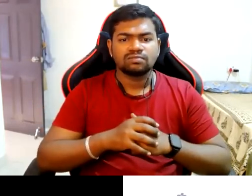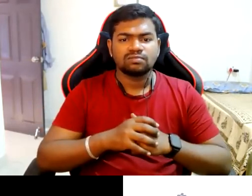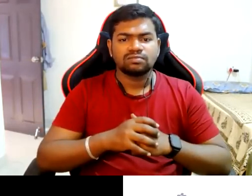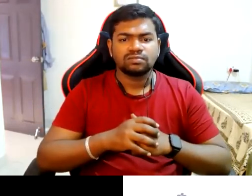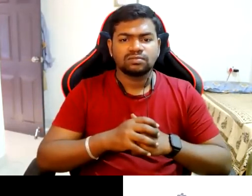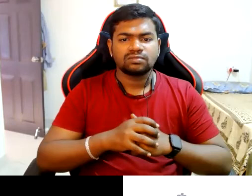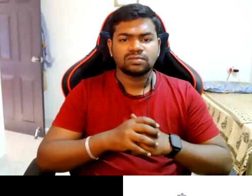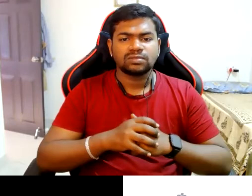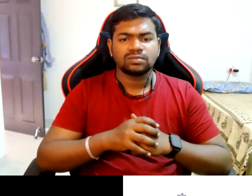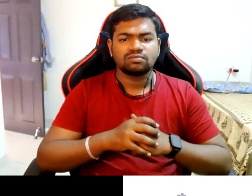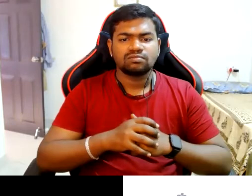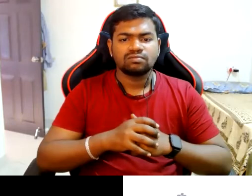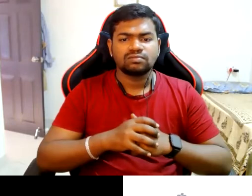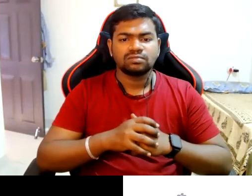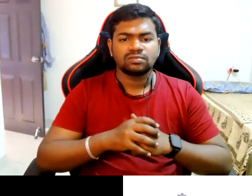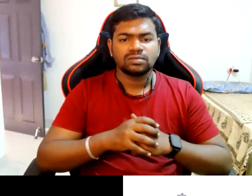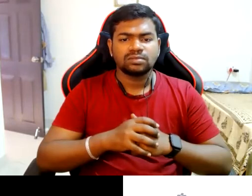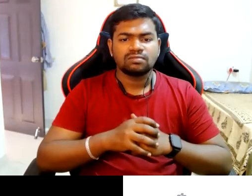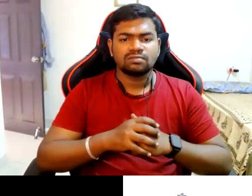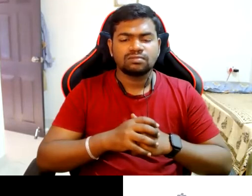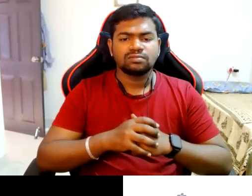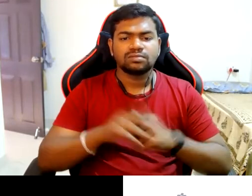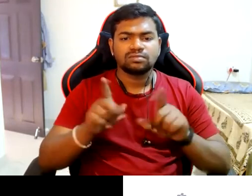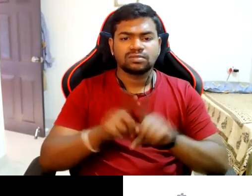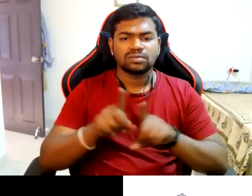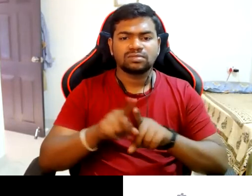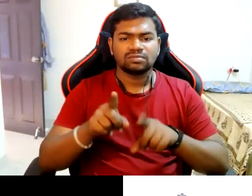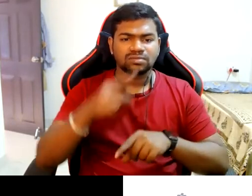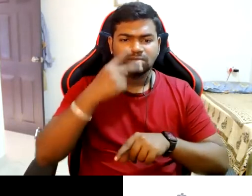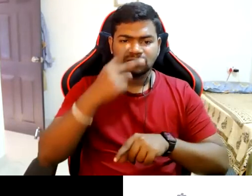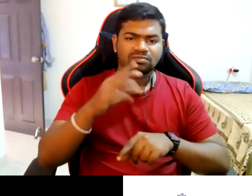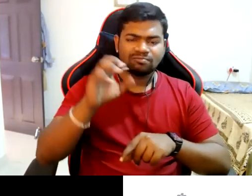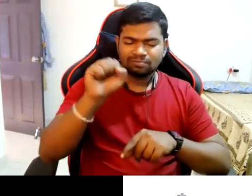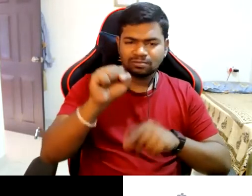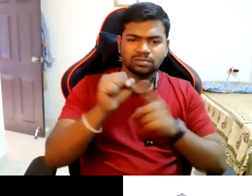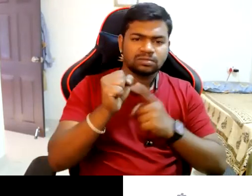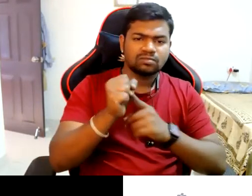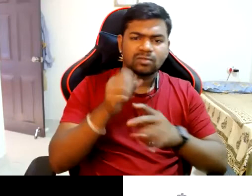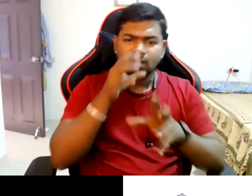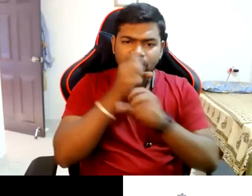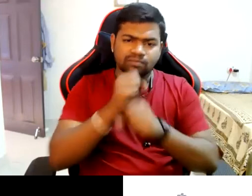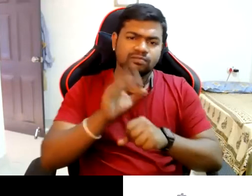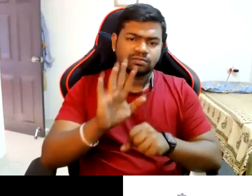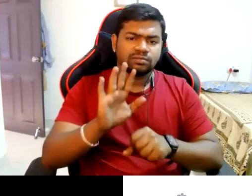open your thumb, everyone will get to know the treasures you have. So there is no clear cut answer.